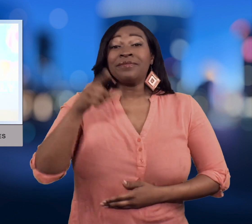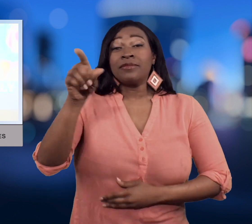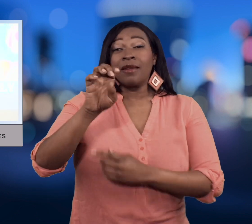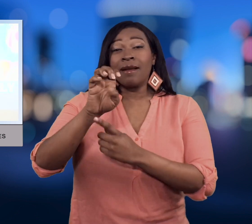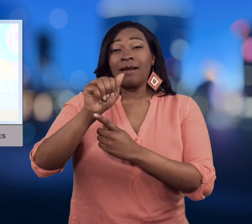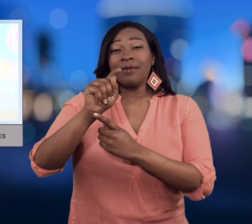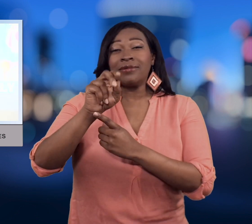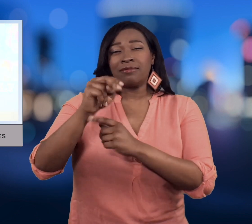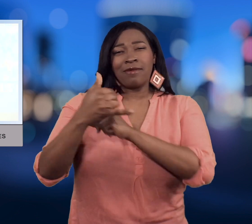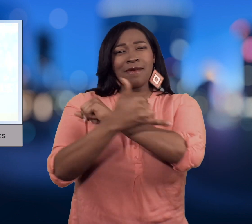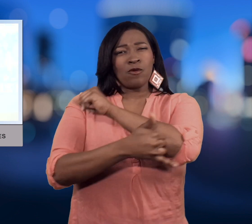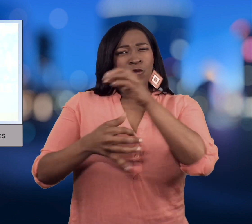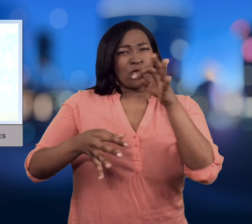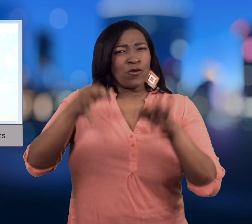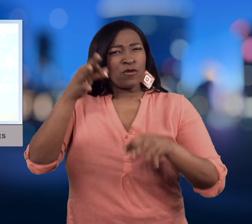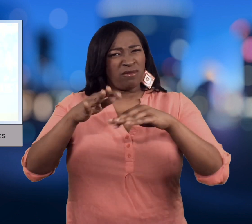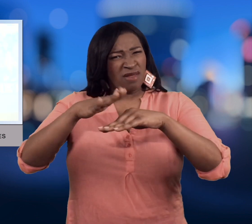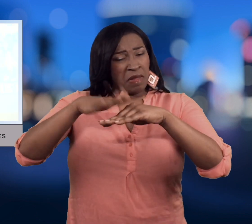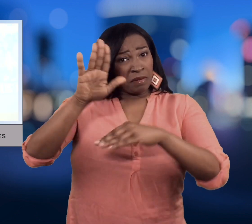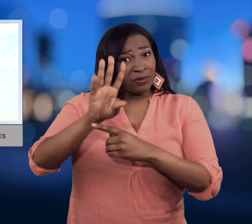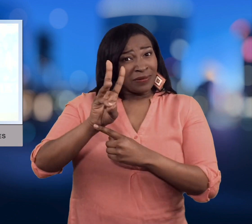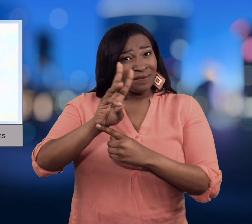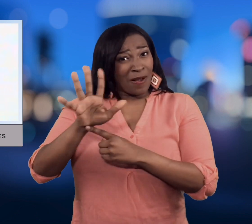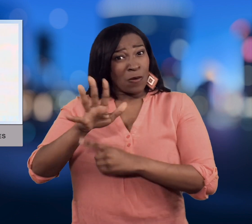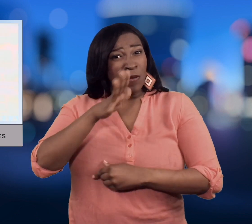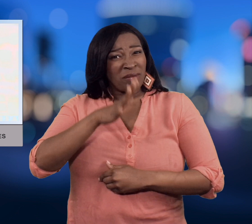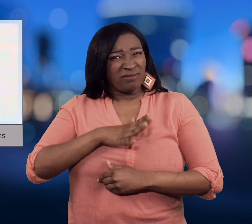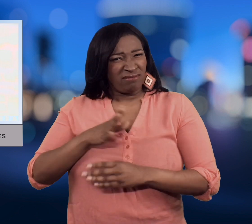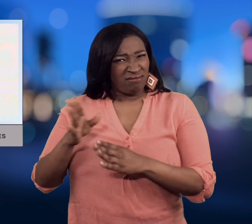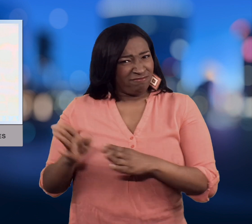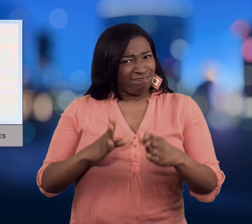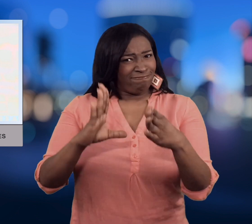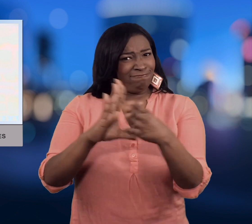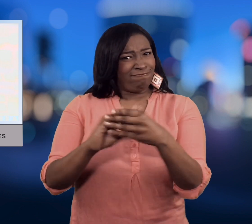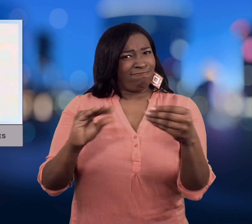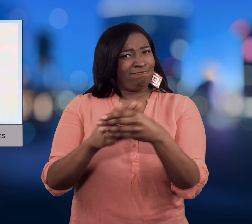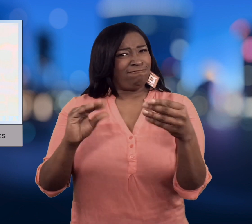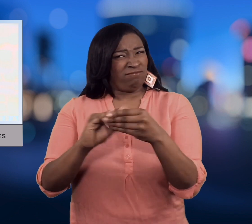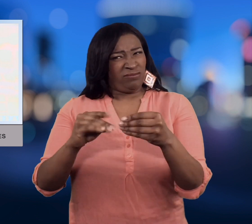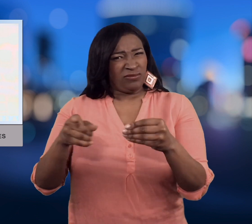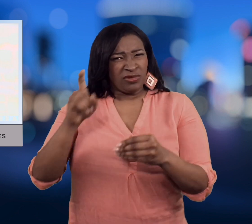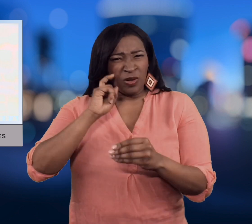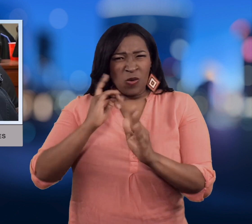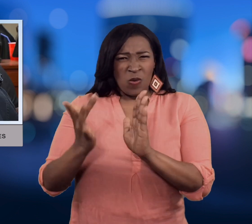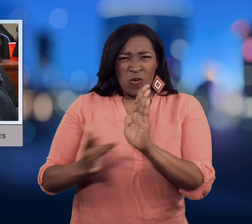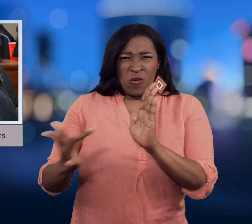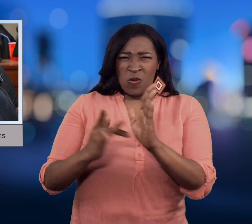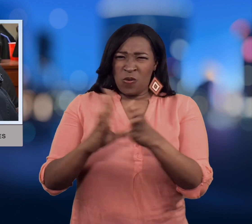At least 65 women are expected to speak in an Eaton County, Michigan courtroom about